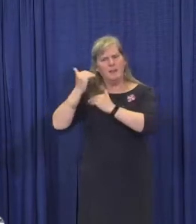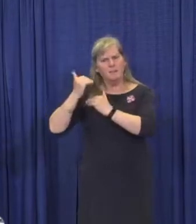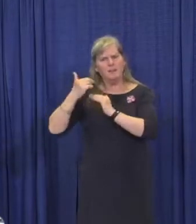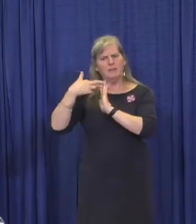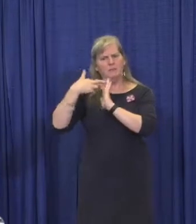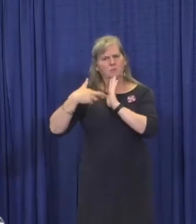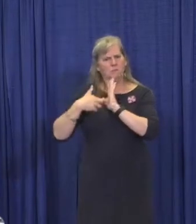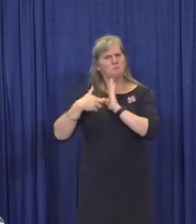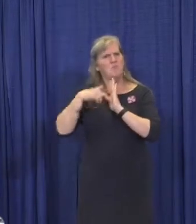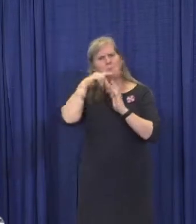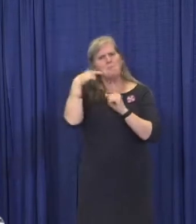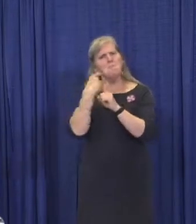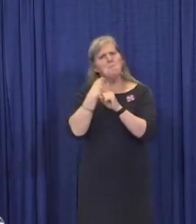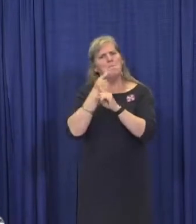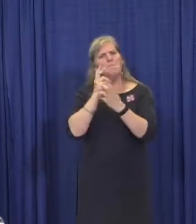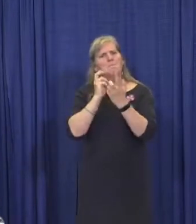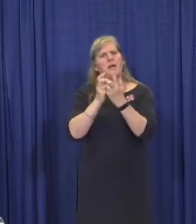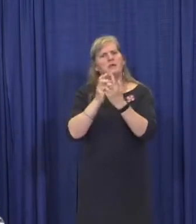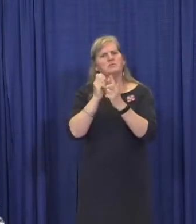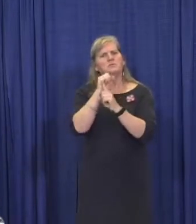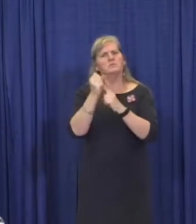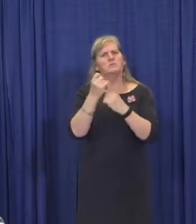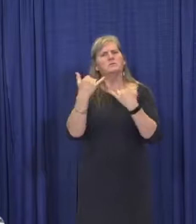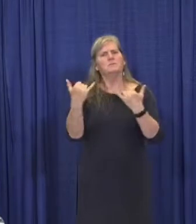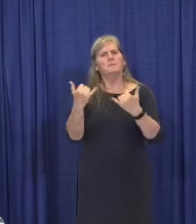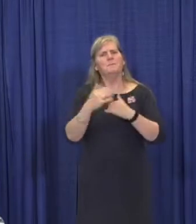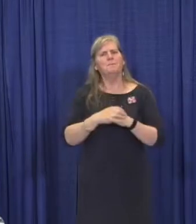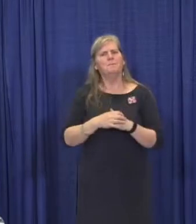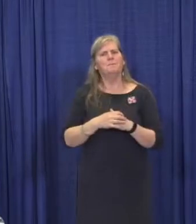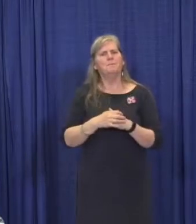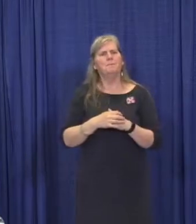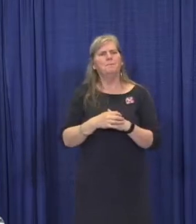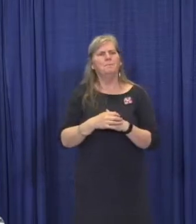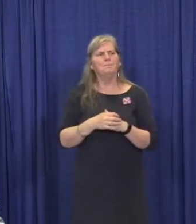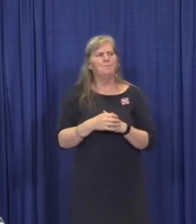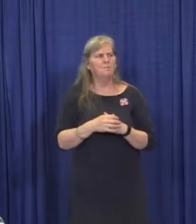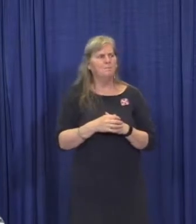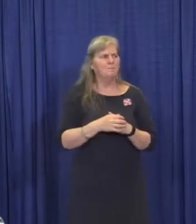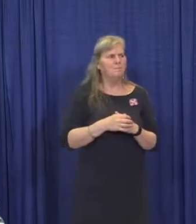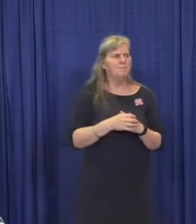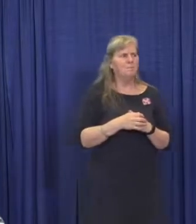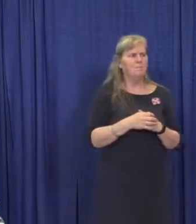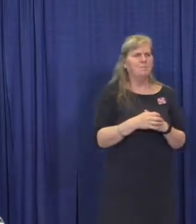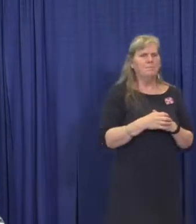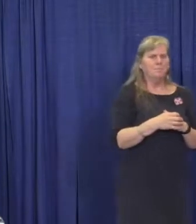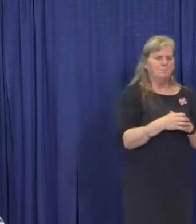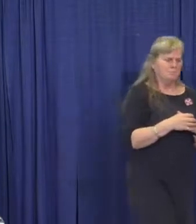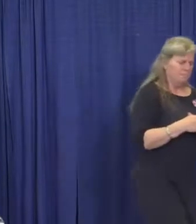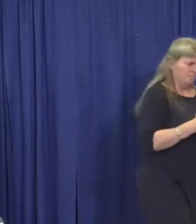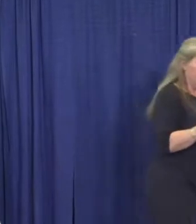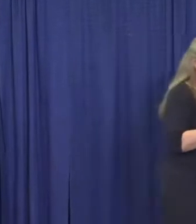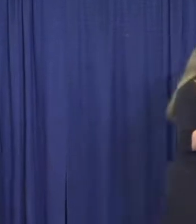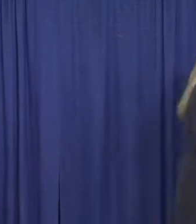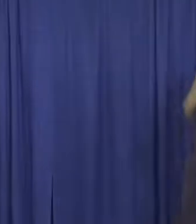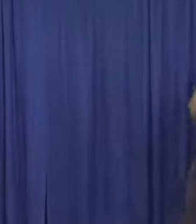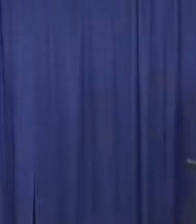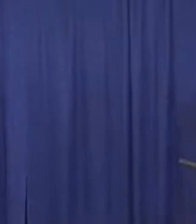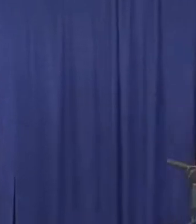are appropriate as we deal with it.